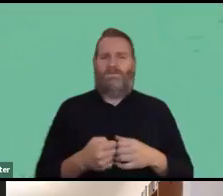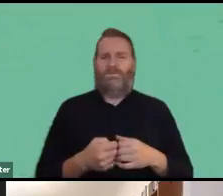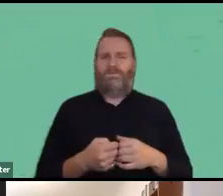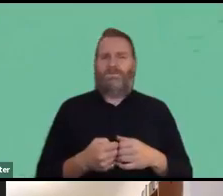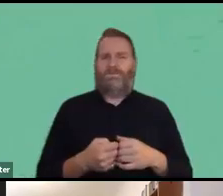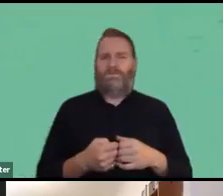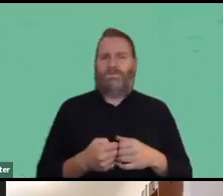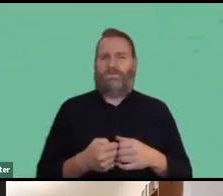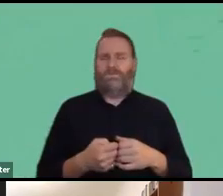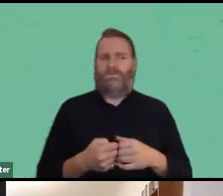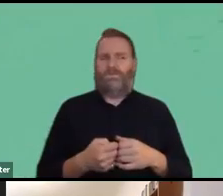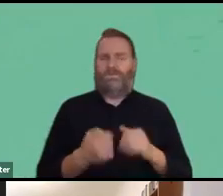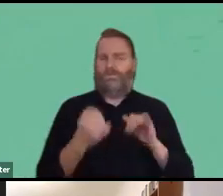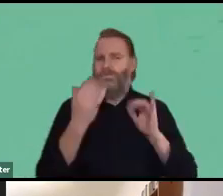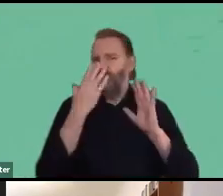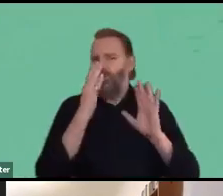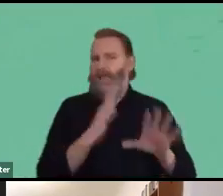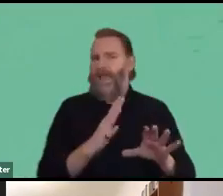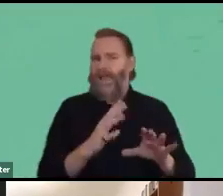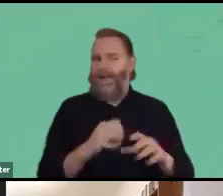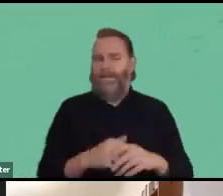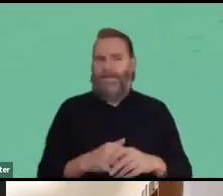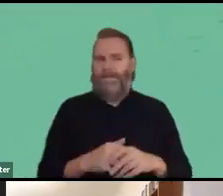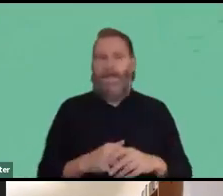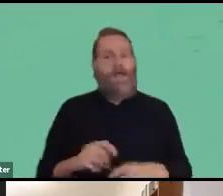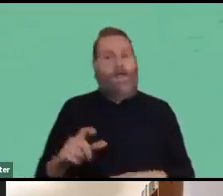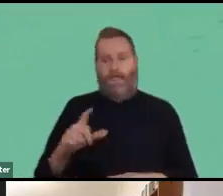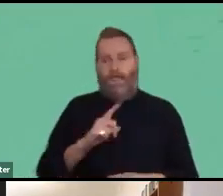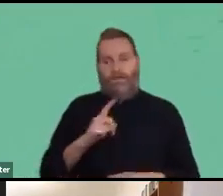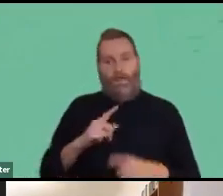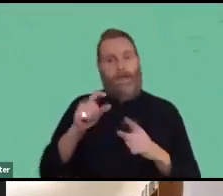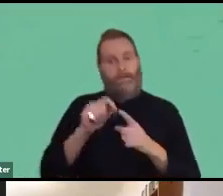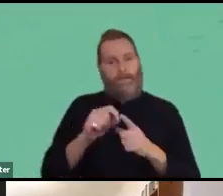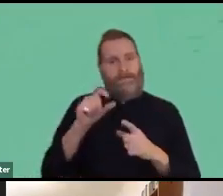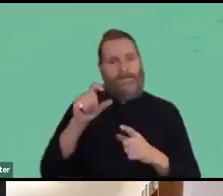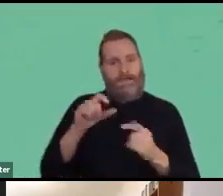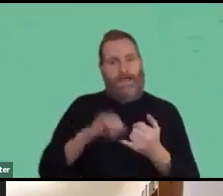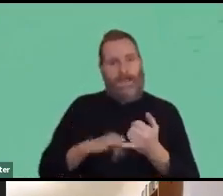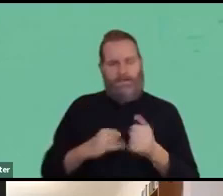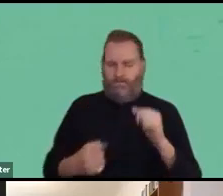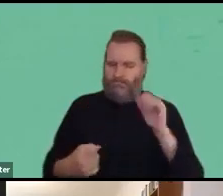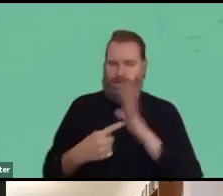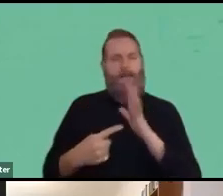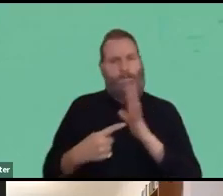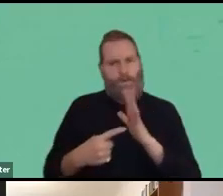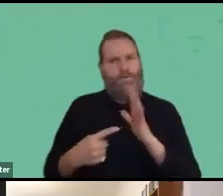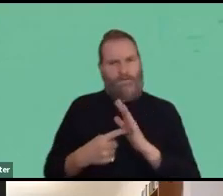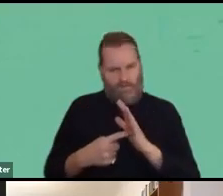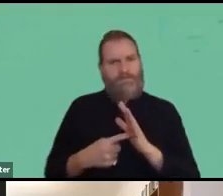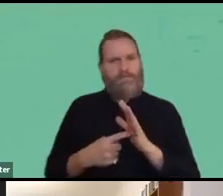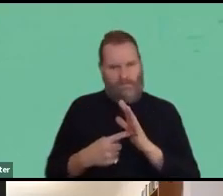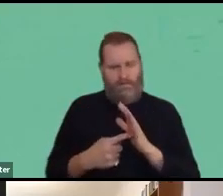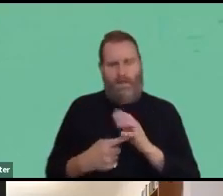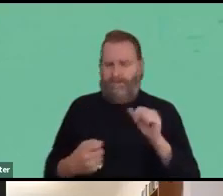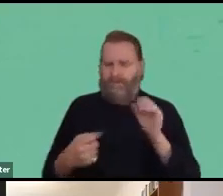that is why our campaign is so important and why it's such a big issue for many of us um